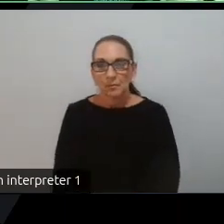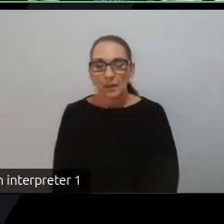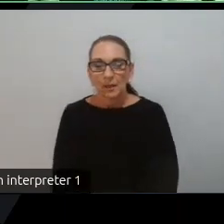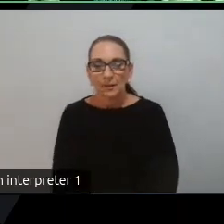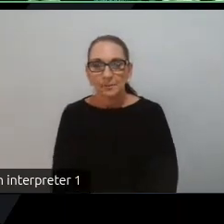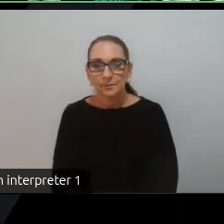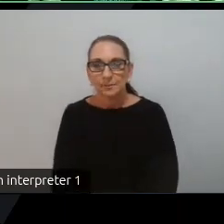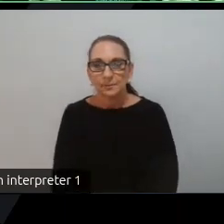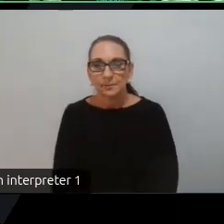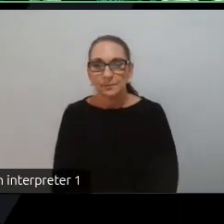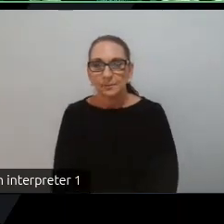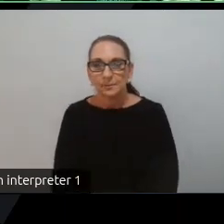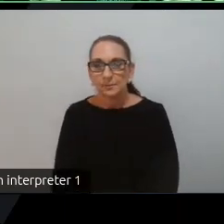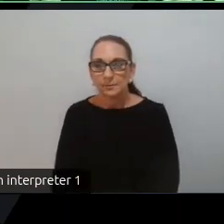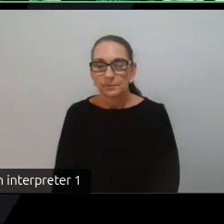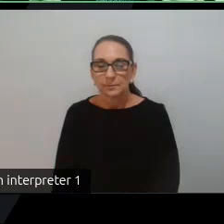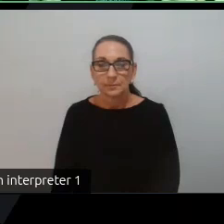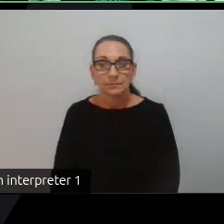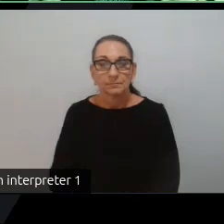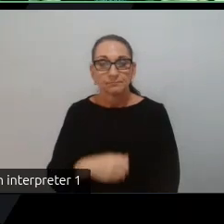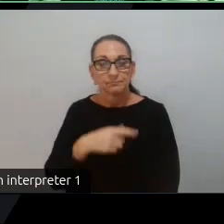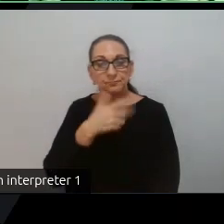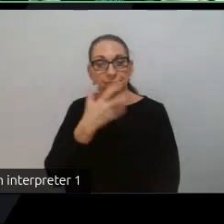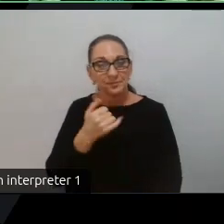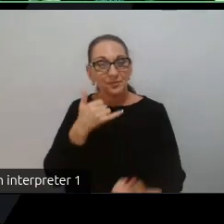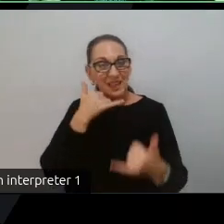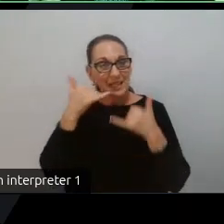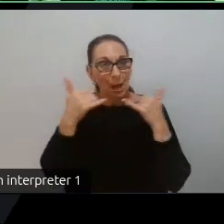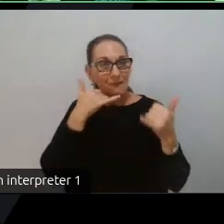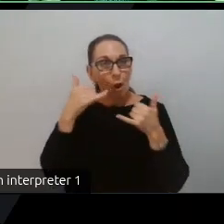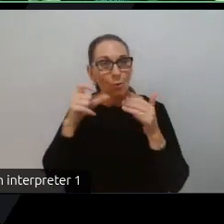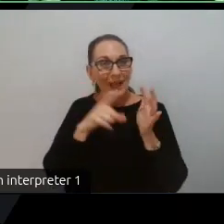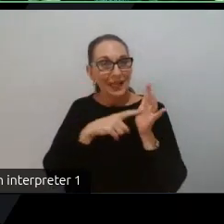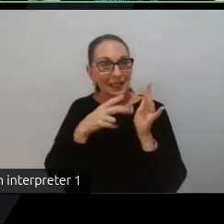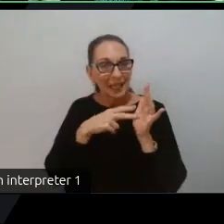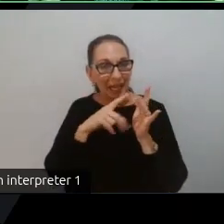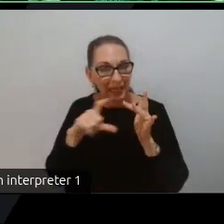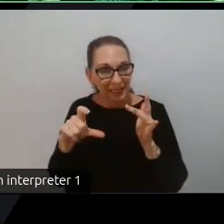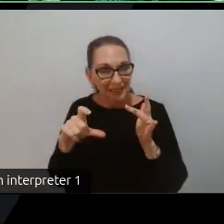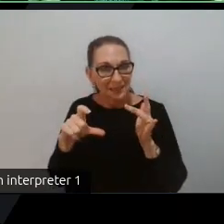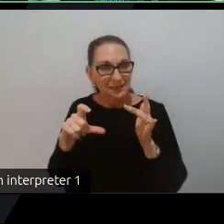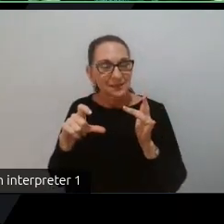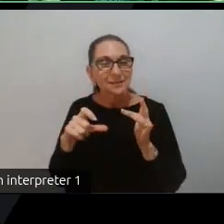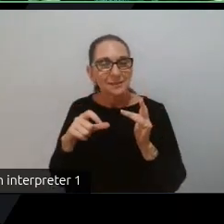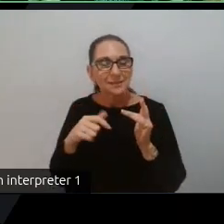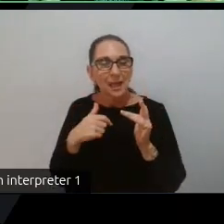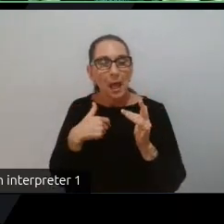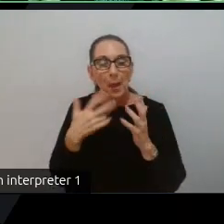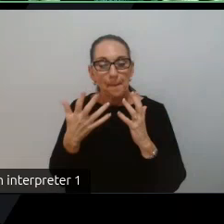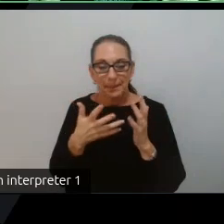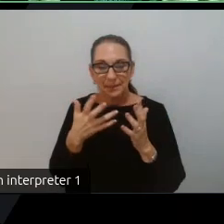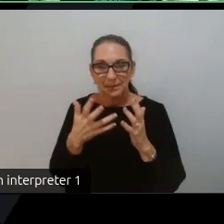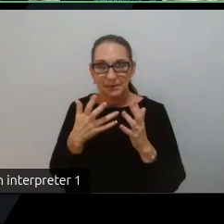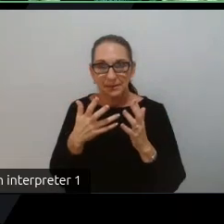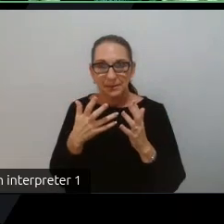So they're telephone clinics as I've discussed and what happens is that um when they are booked